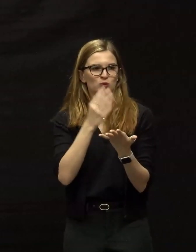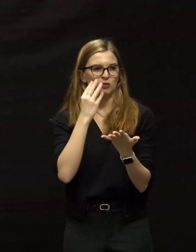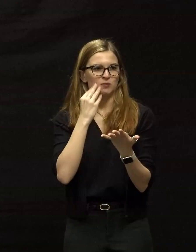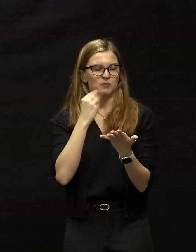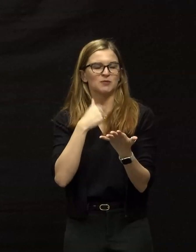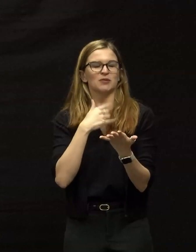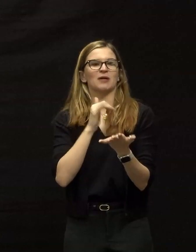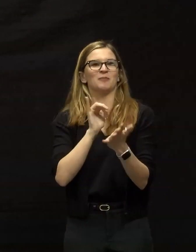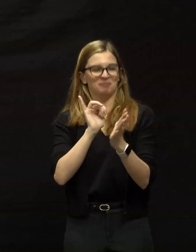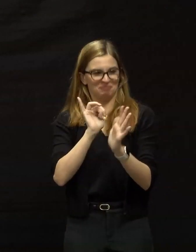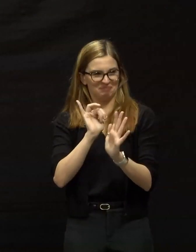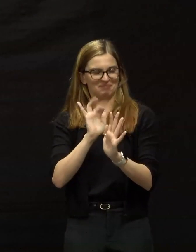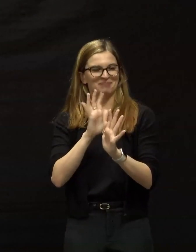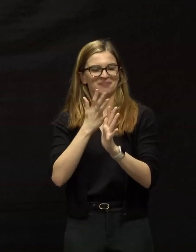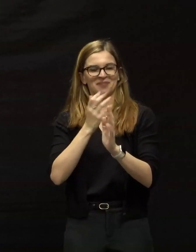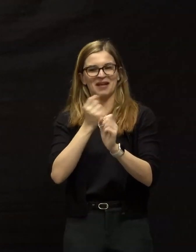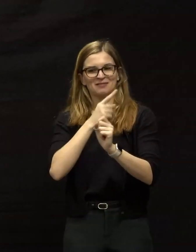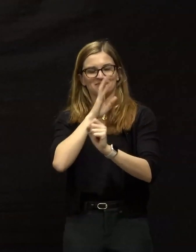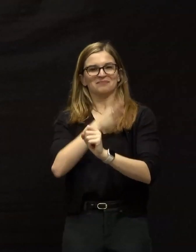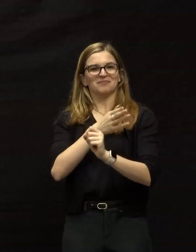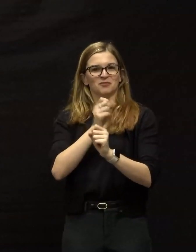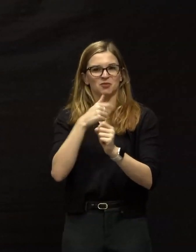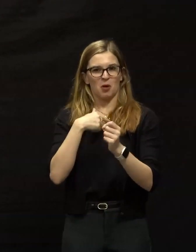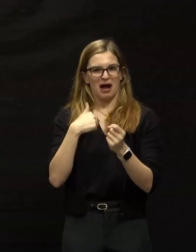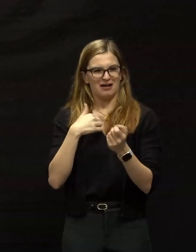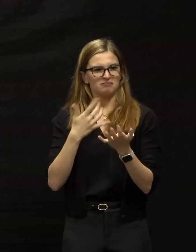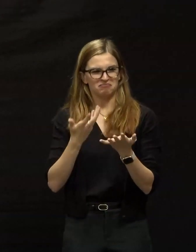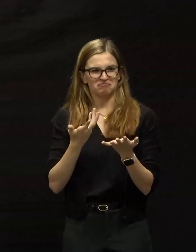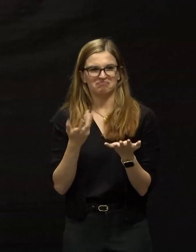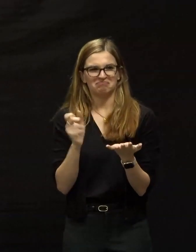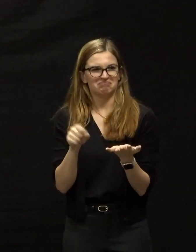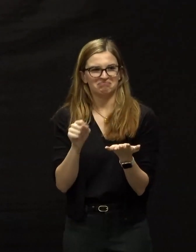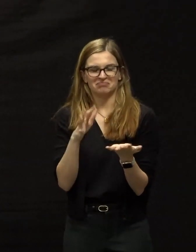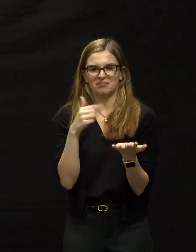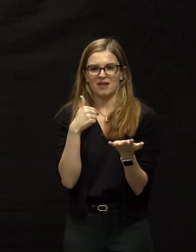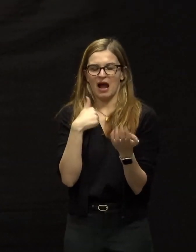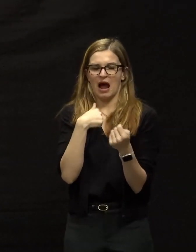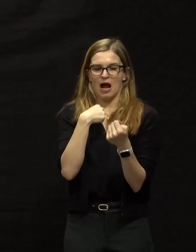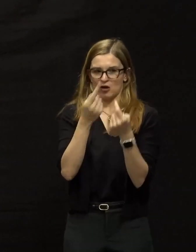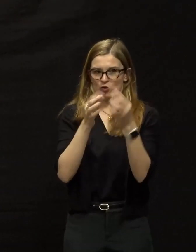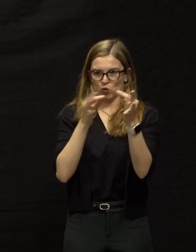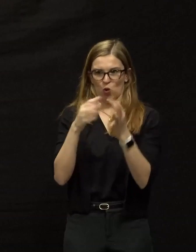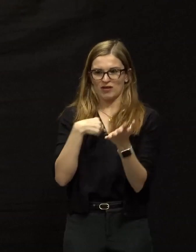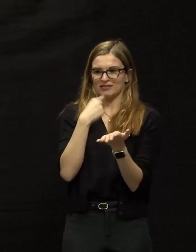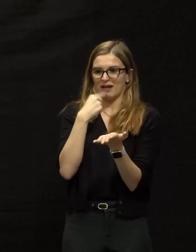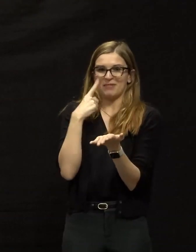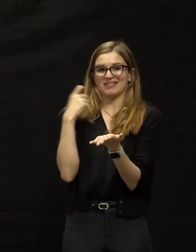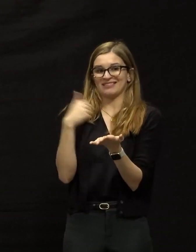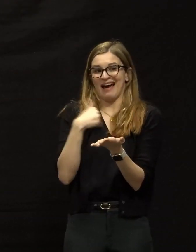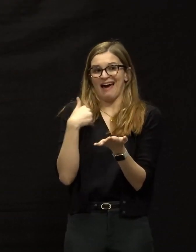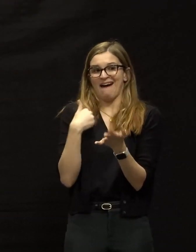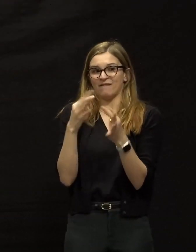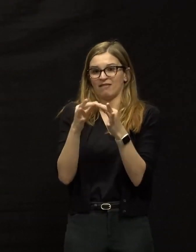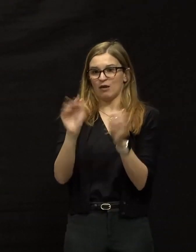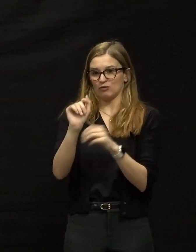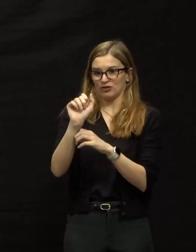Like, hmm, what was your experience?" So after being asked that personally, I was like, "Okay, you know what?" And I described what it was like